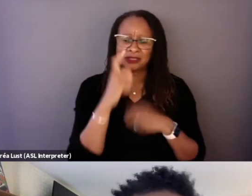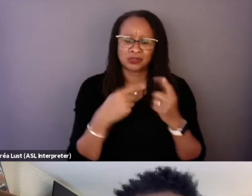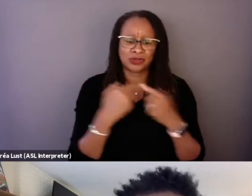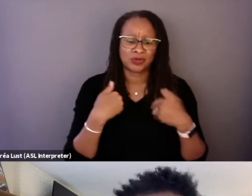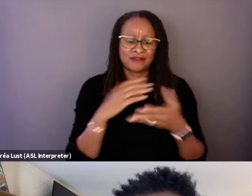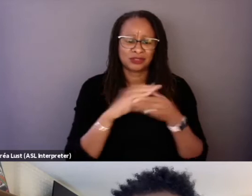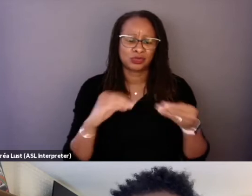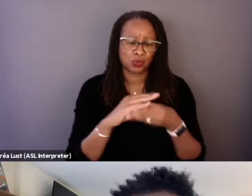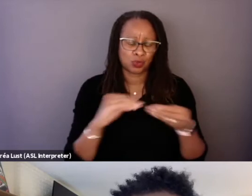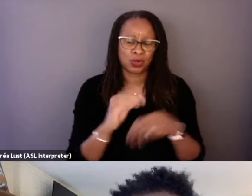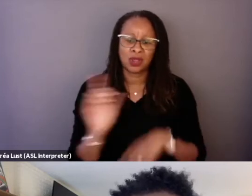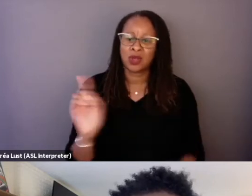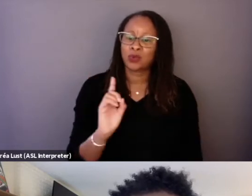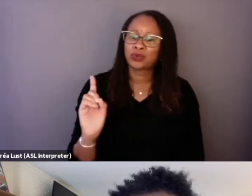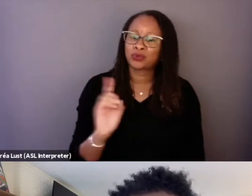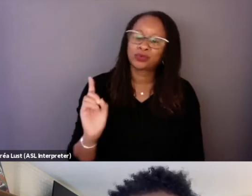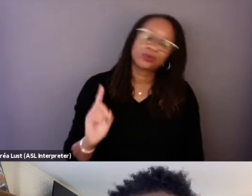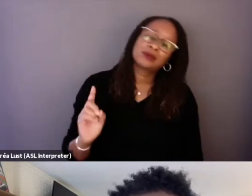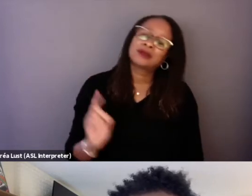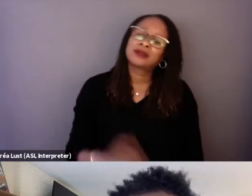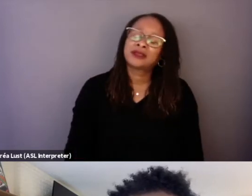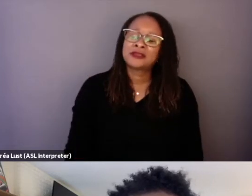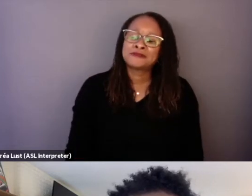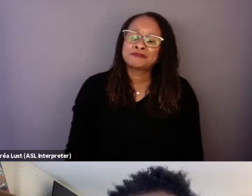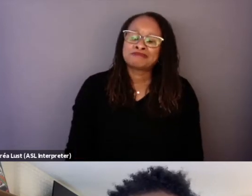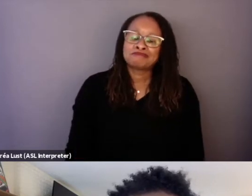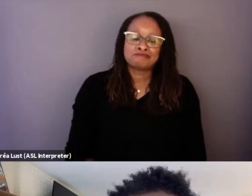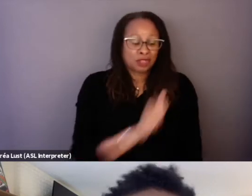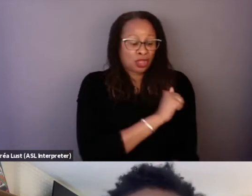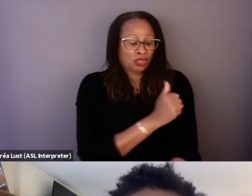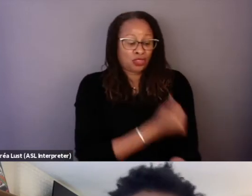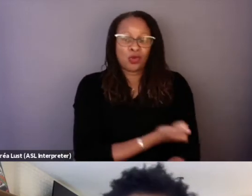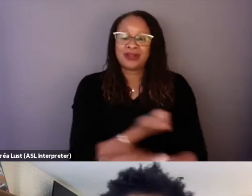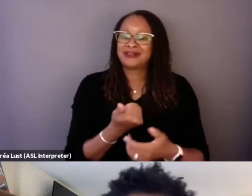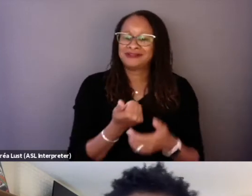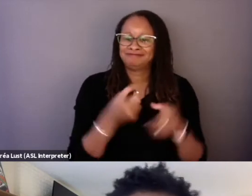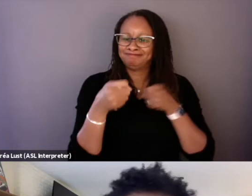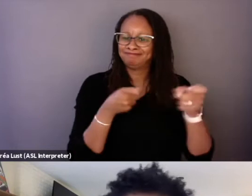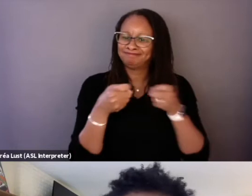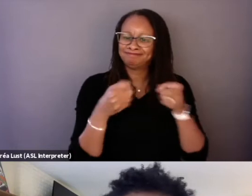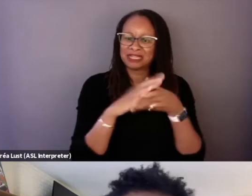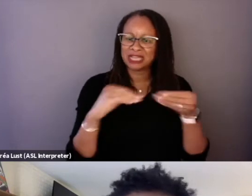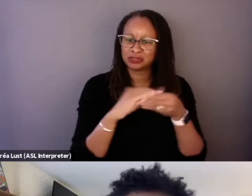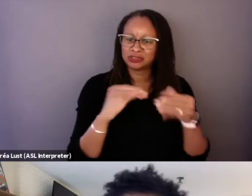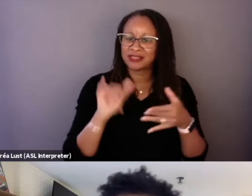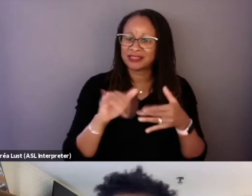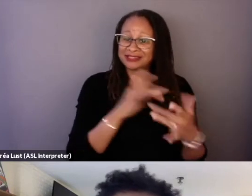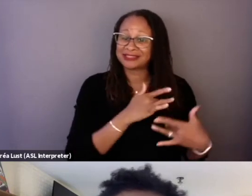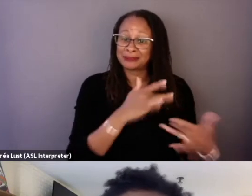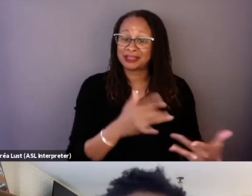where there's, you know, the sort of authoritative narrative, it's typically that which emerges from, you know,